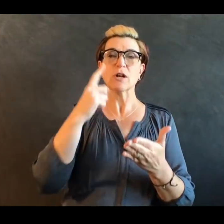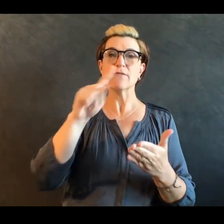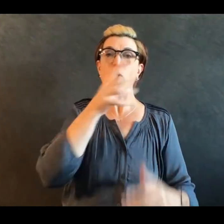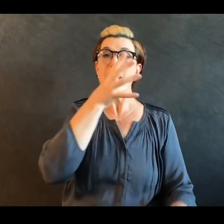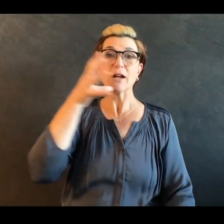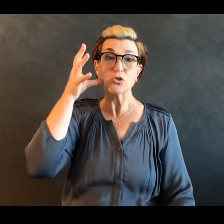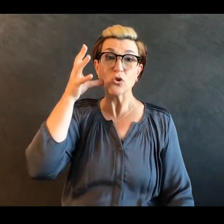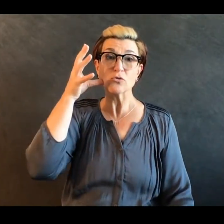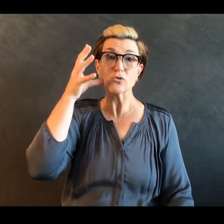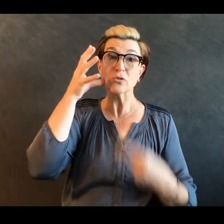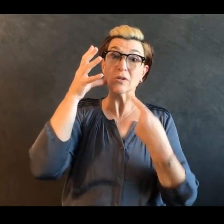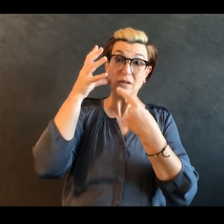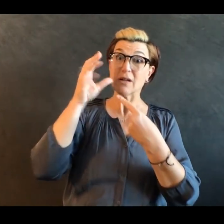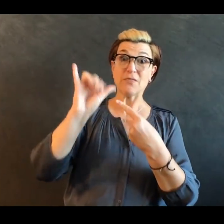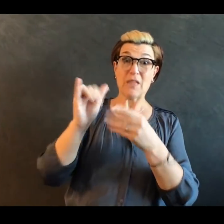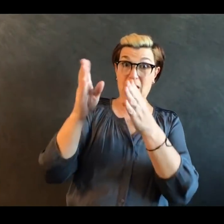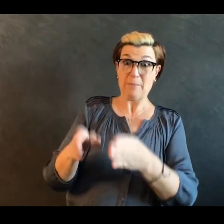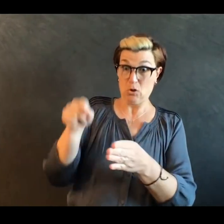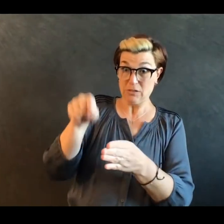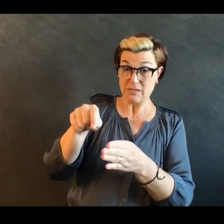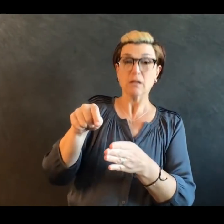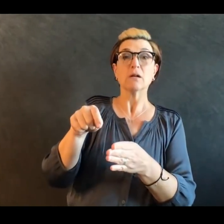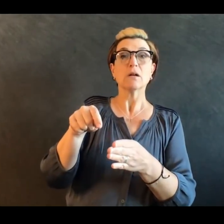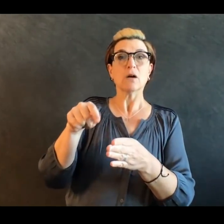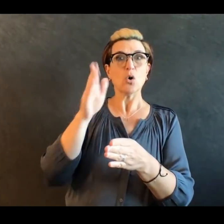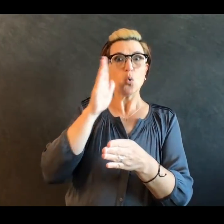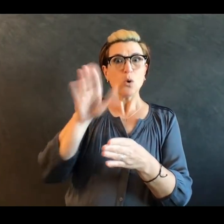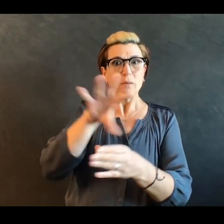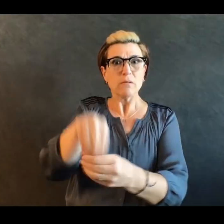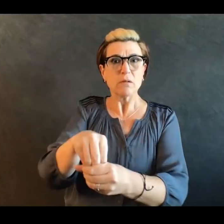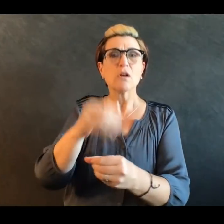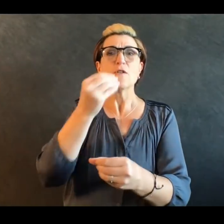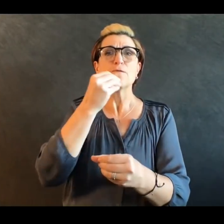administering food security programs and sonny perdue who's going to be speaking